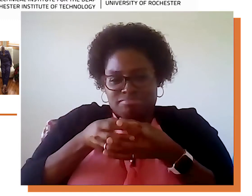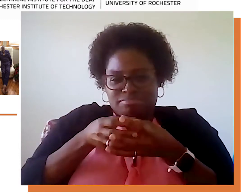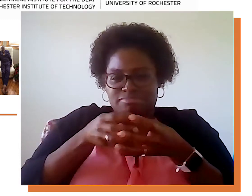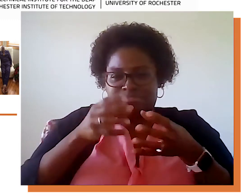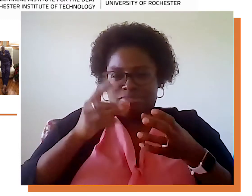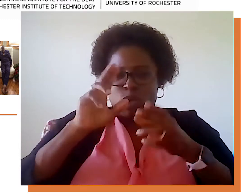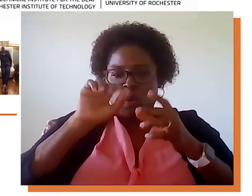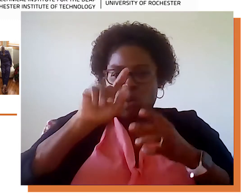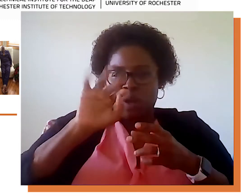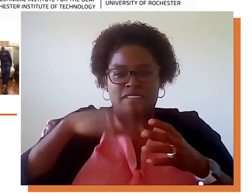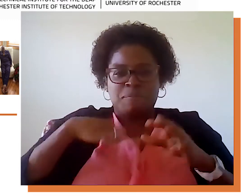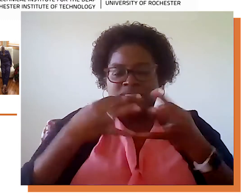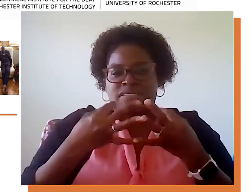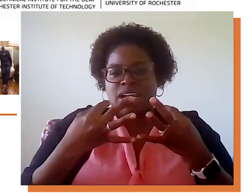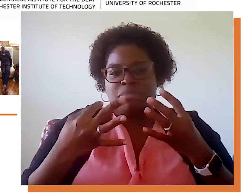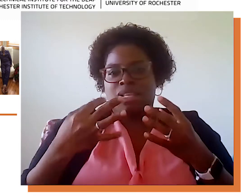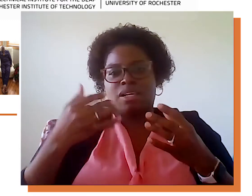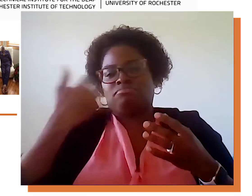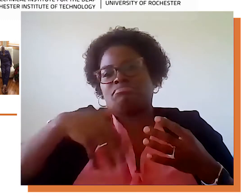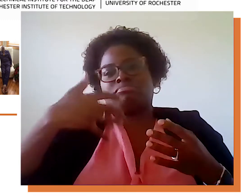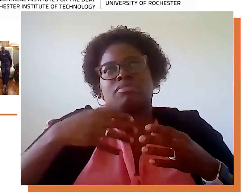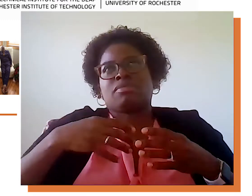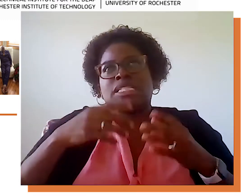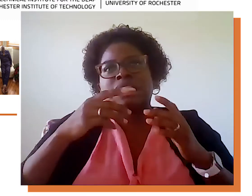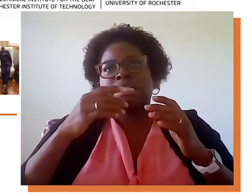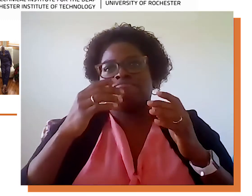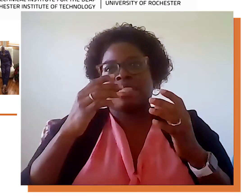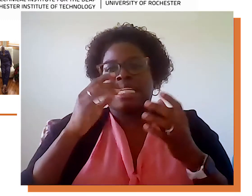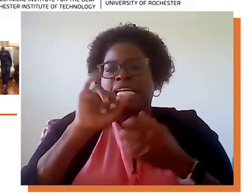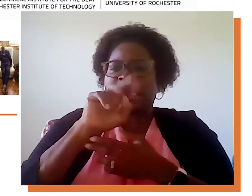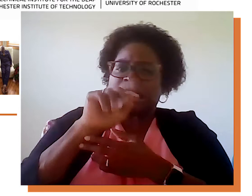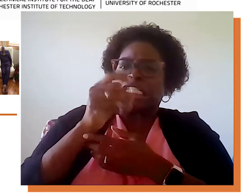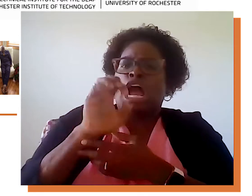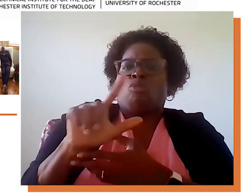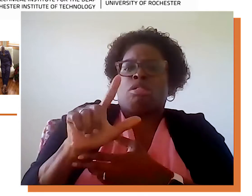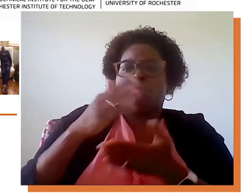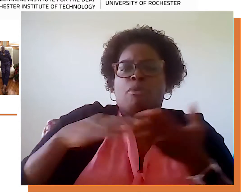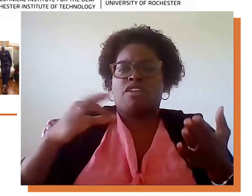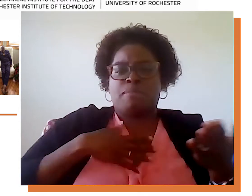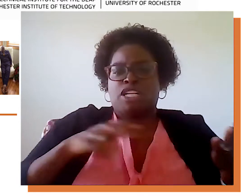And those were all important personality characteristics that I believe have propelled me